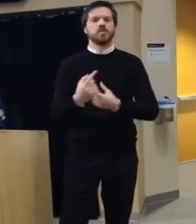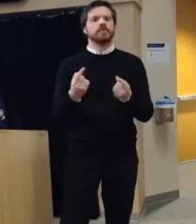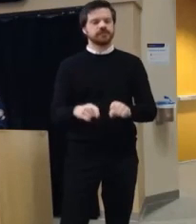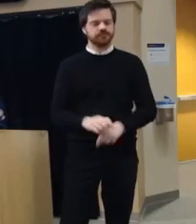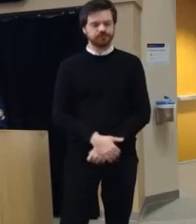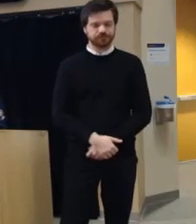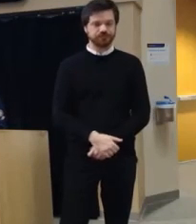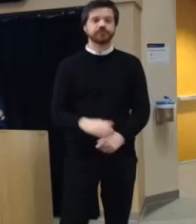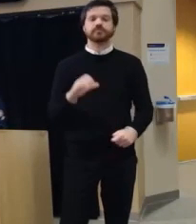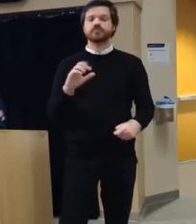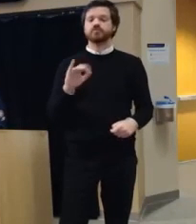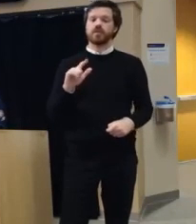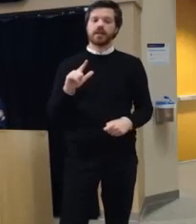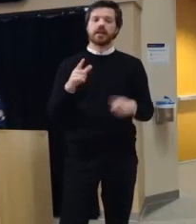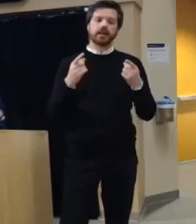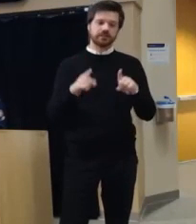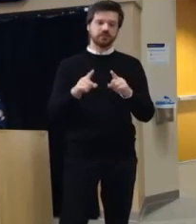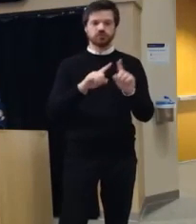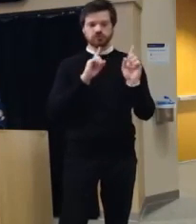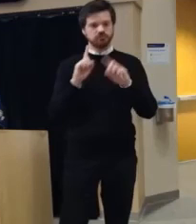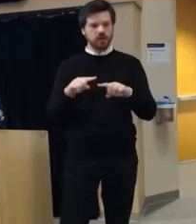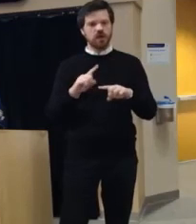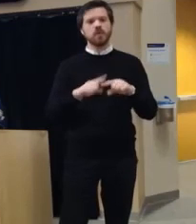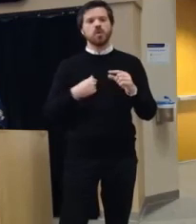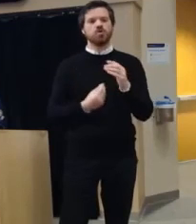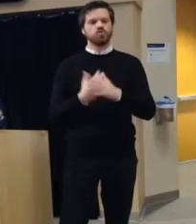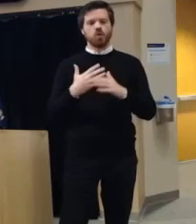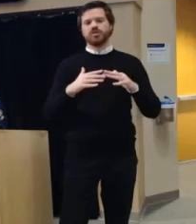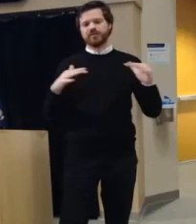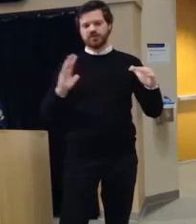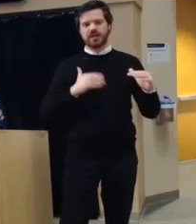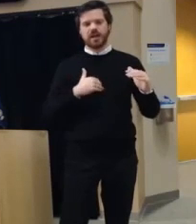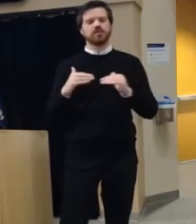about critical incident responses but we do want to grow and diversify diversify our peer support